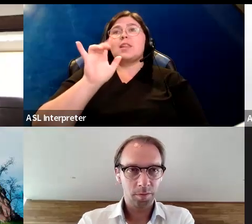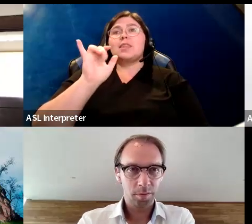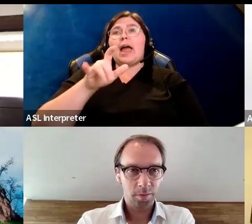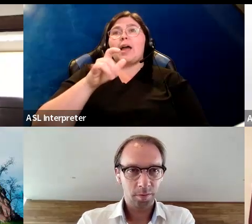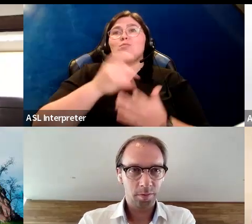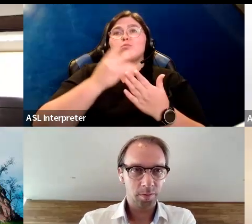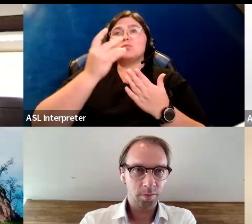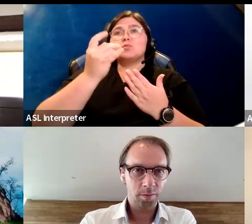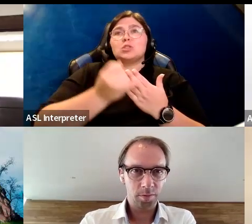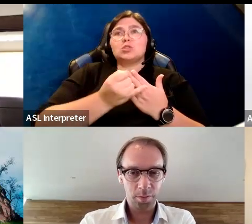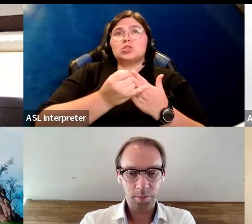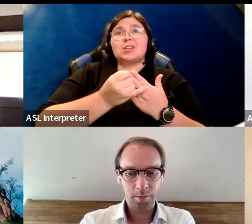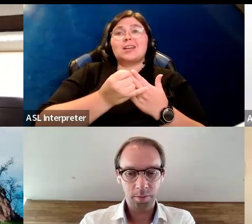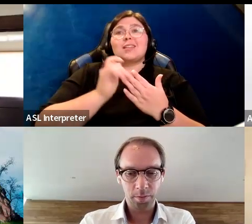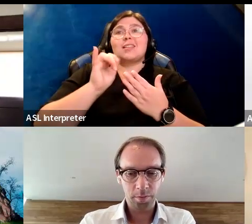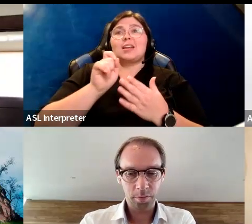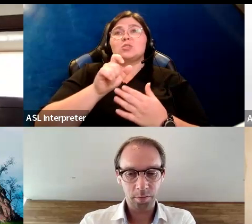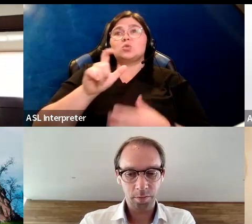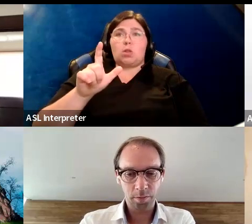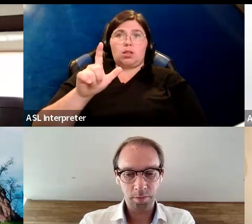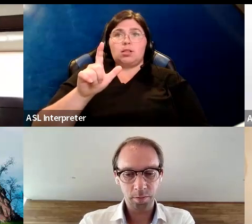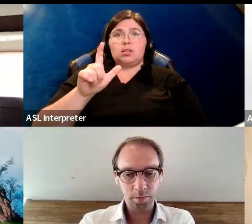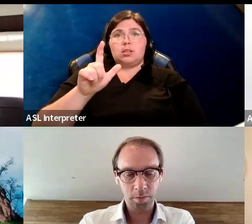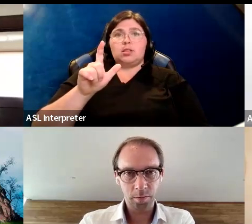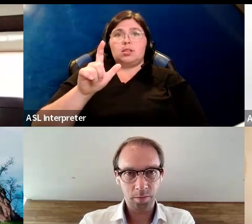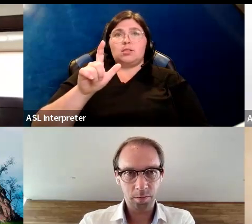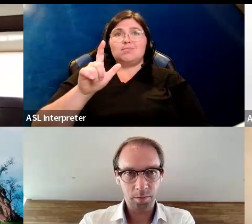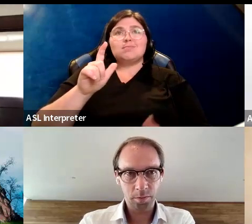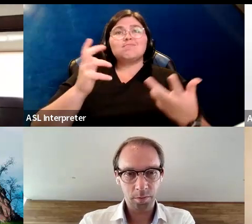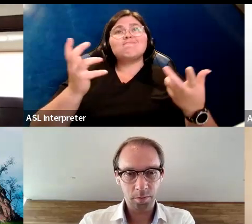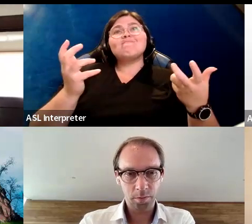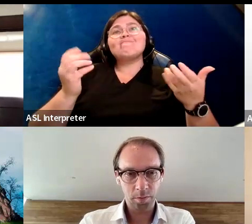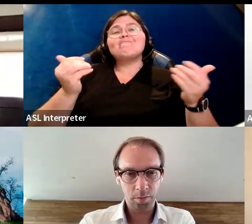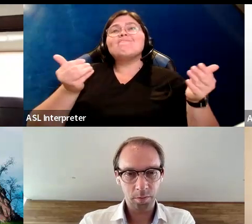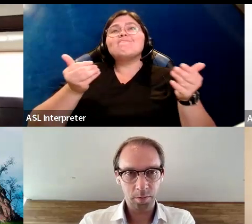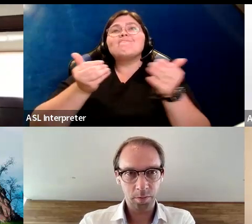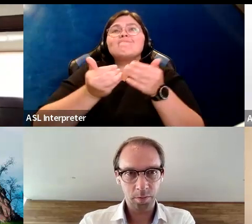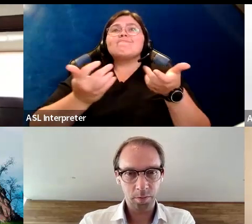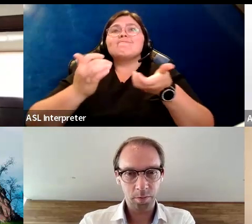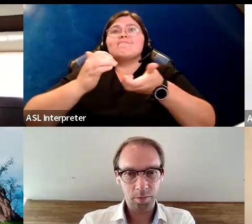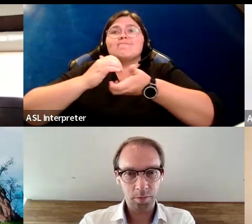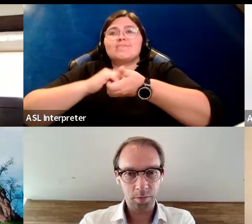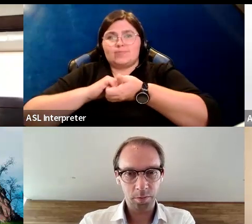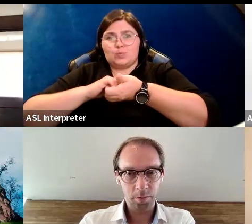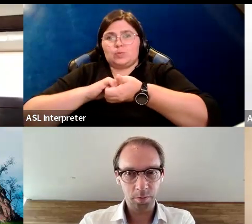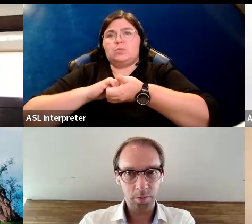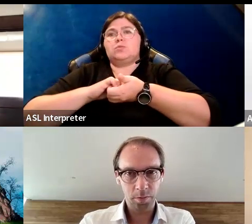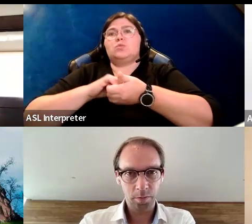trying to make the tool work as closely as possible to Seeing AI. So what is Seeing AI?